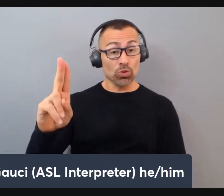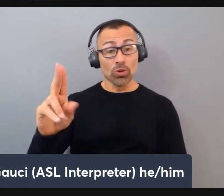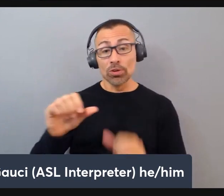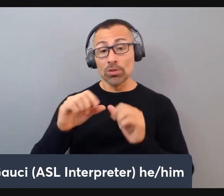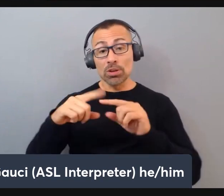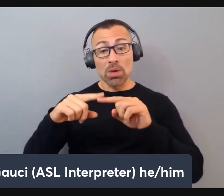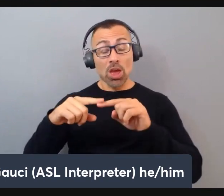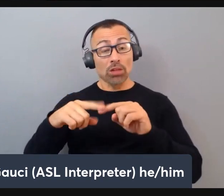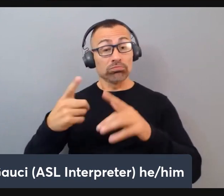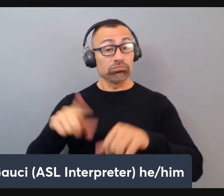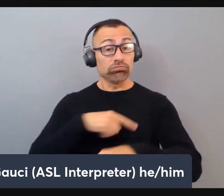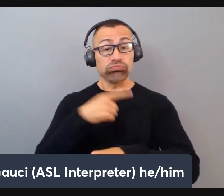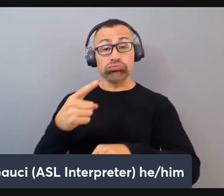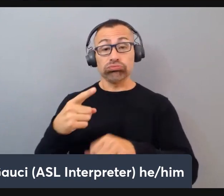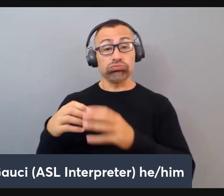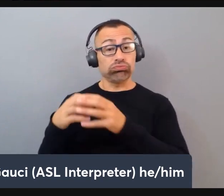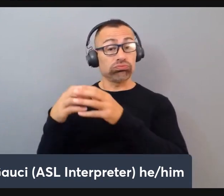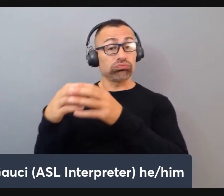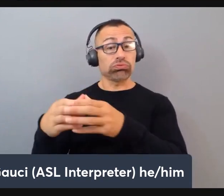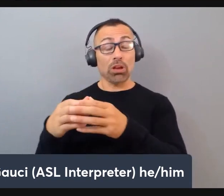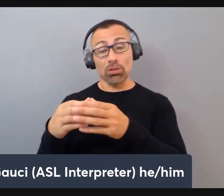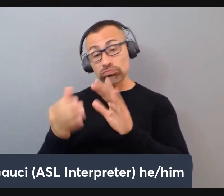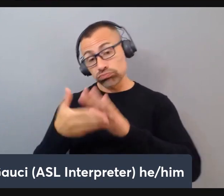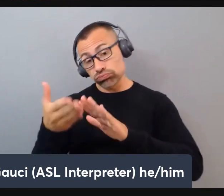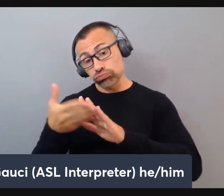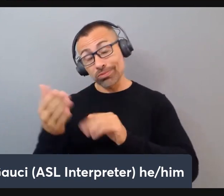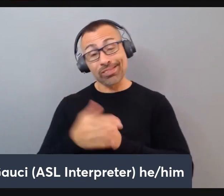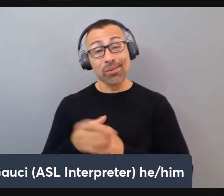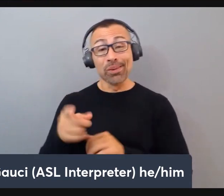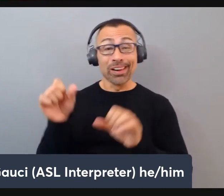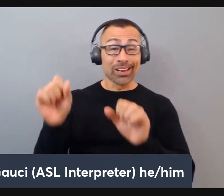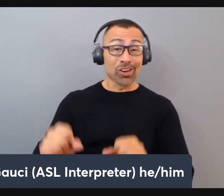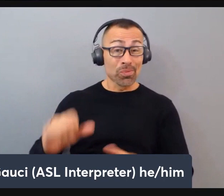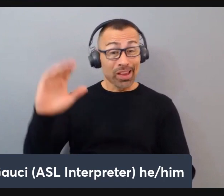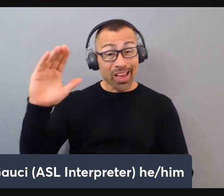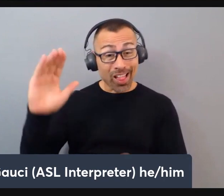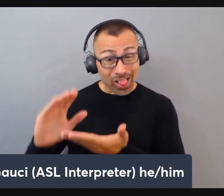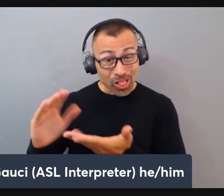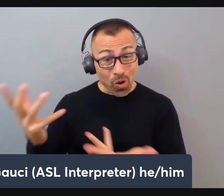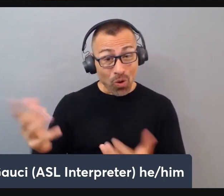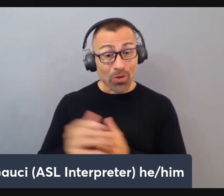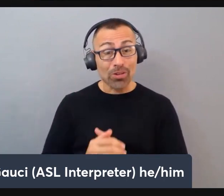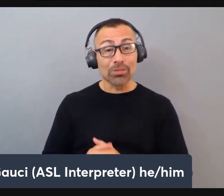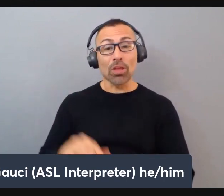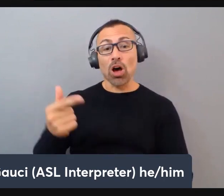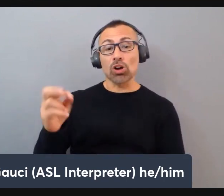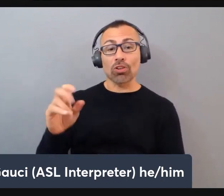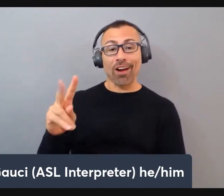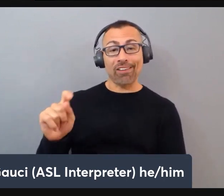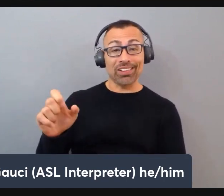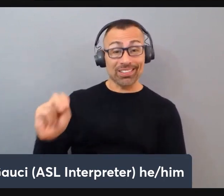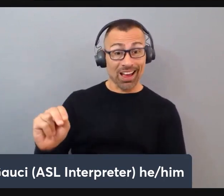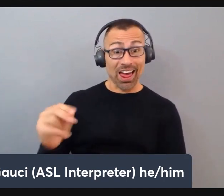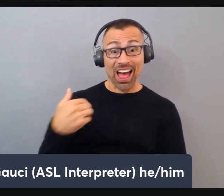I can run Fargate Spot, I can run on Graviton instances. I can get these really powerful Graviton 2